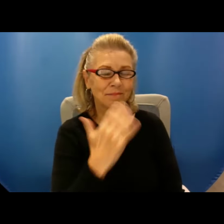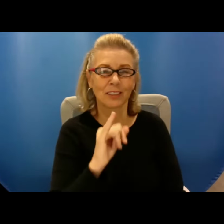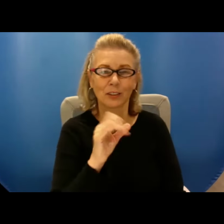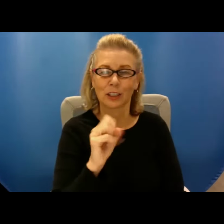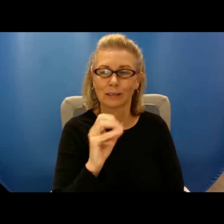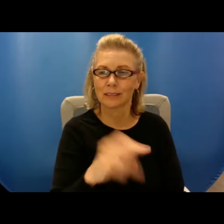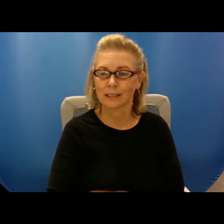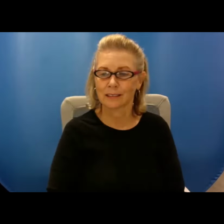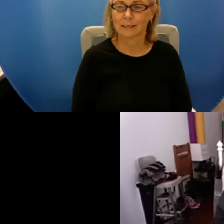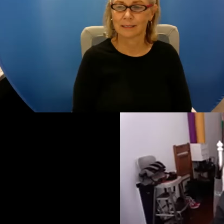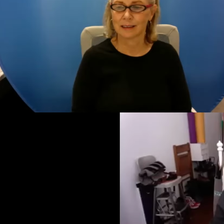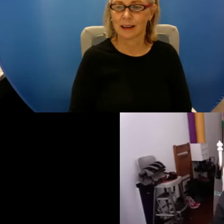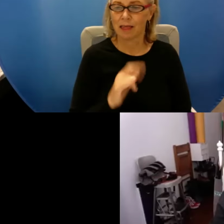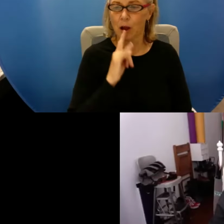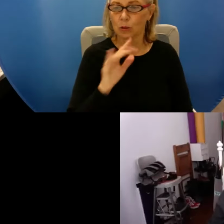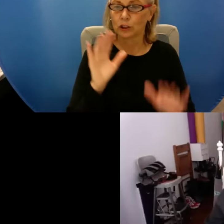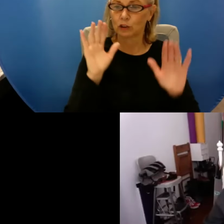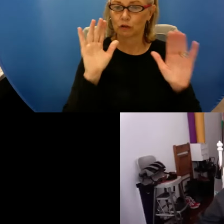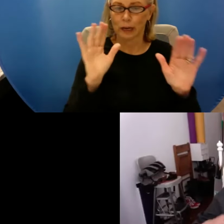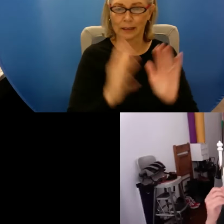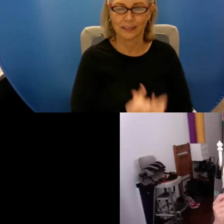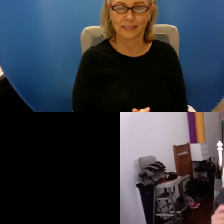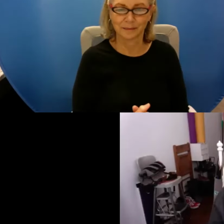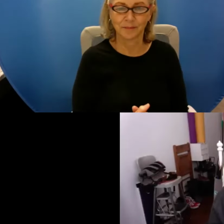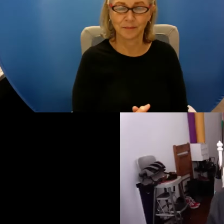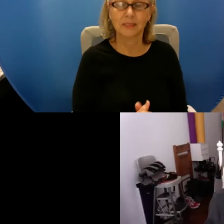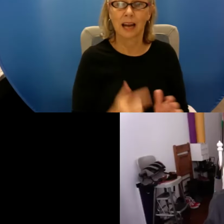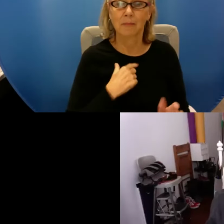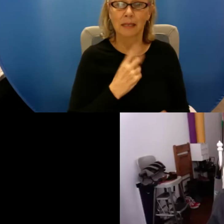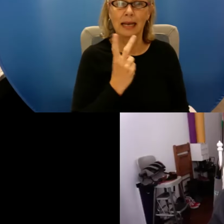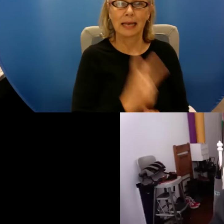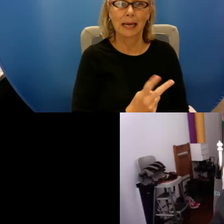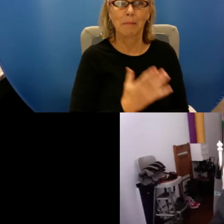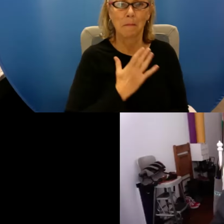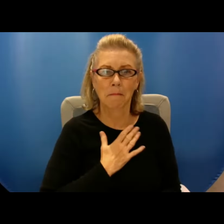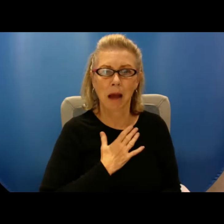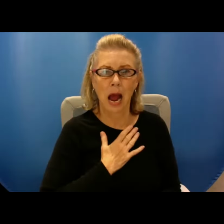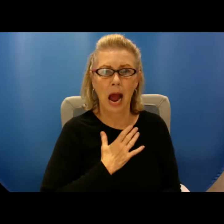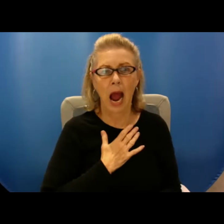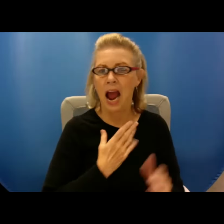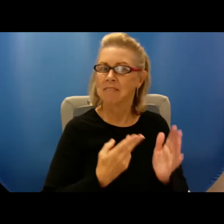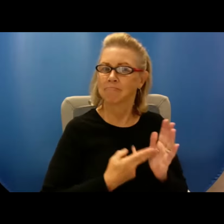That was great and I'm gonna keep my dignity as an accented person and I'm gonna go on.